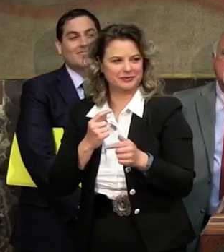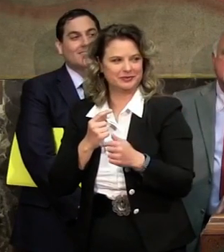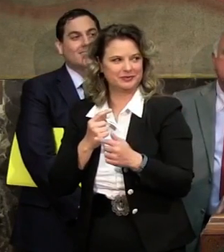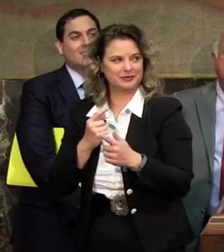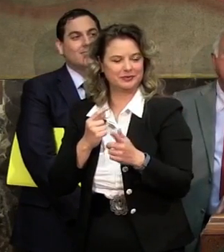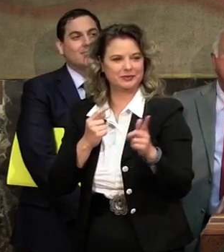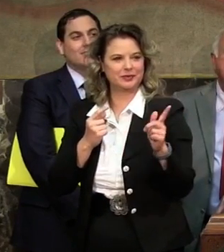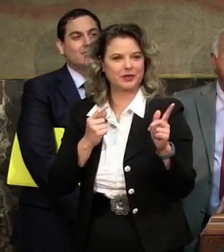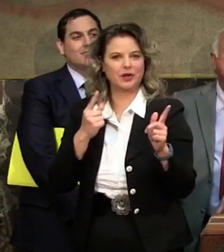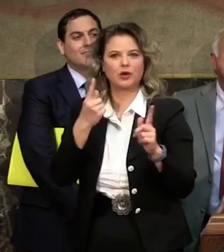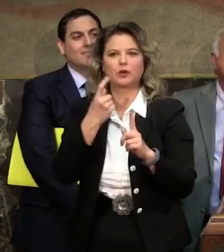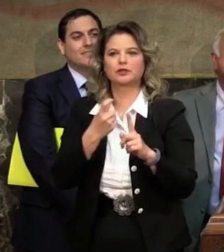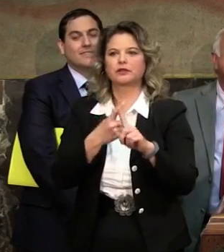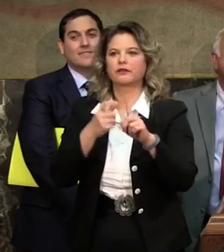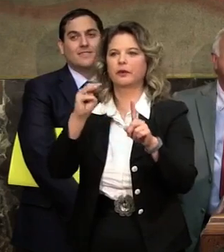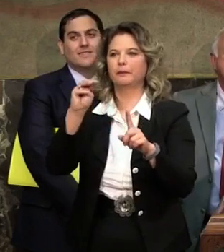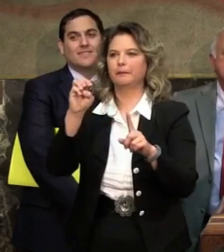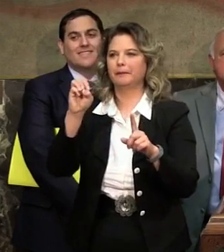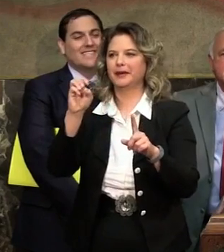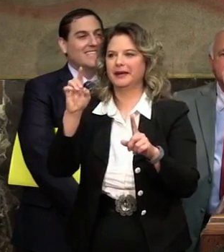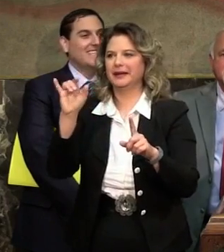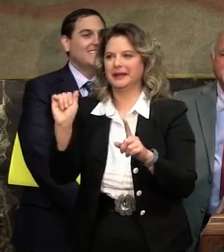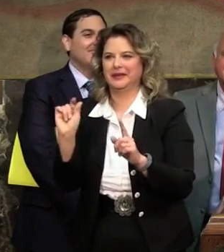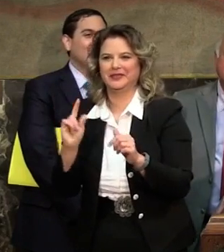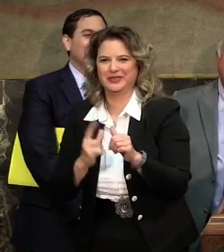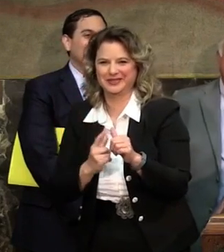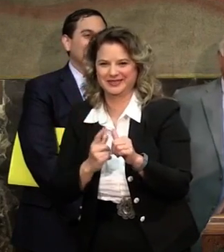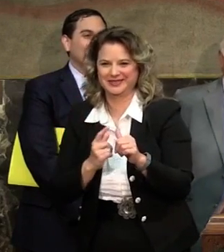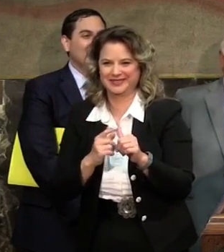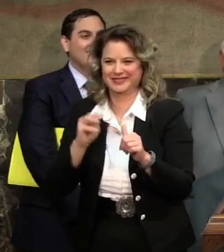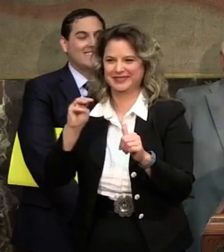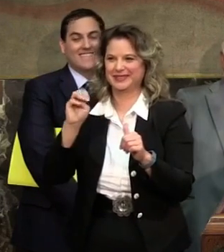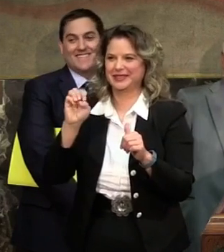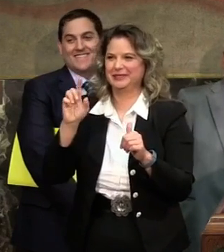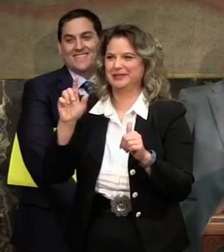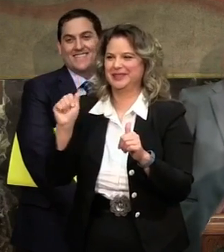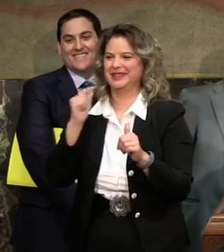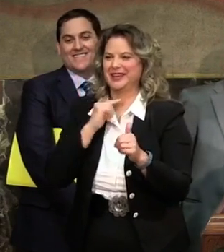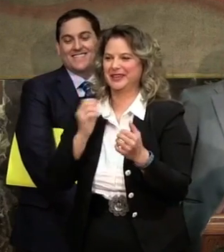questions from the media I needed to be there's too many in the room to branch